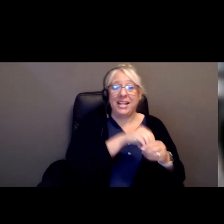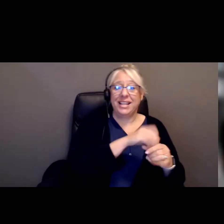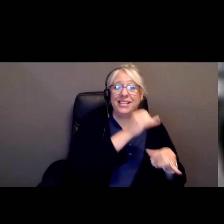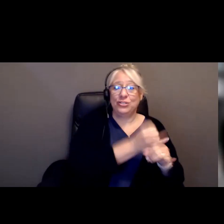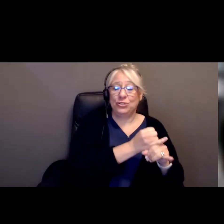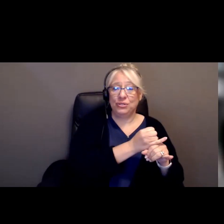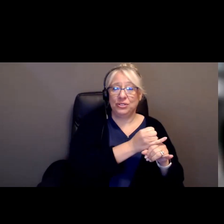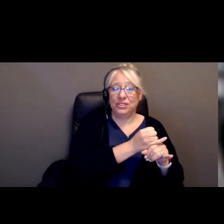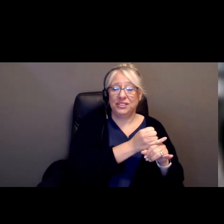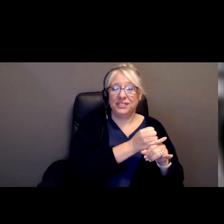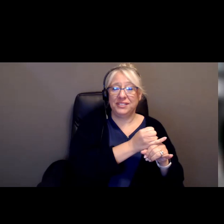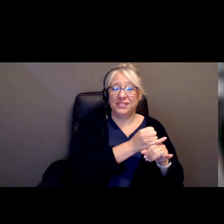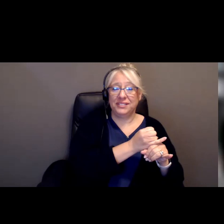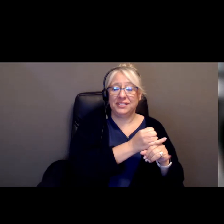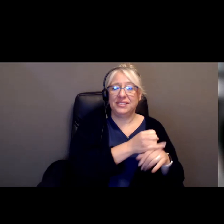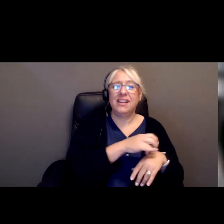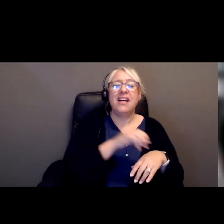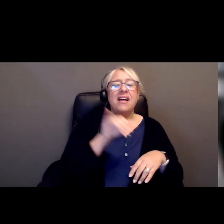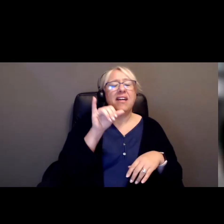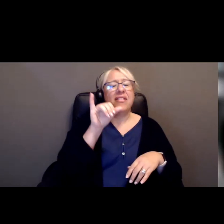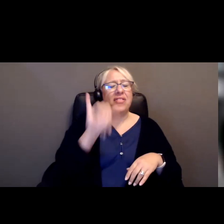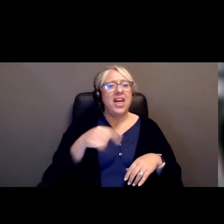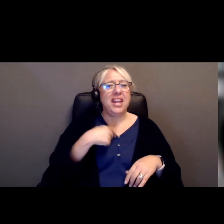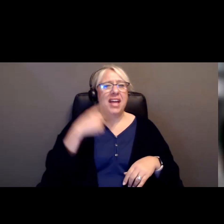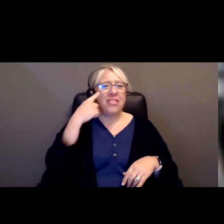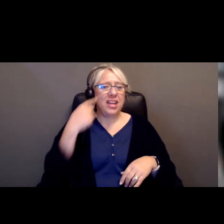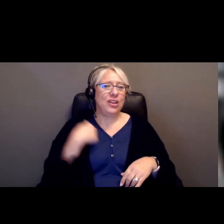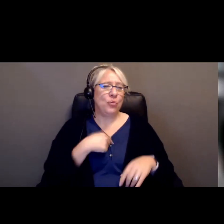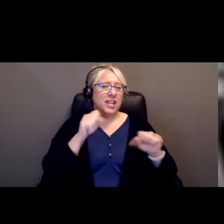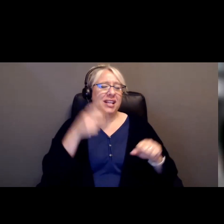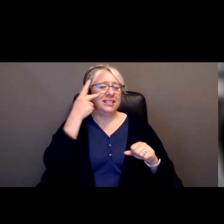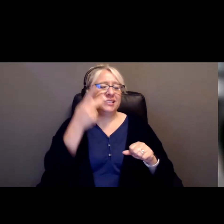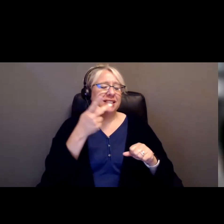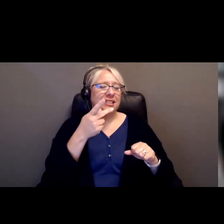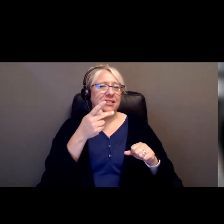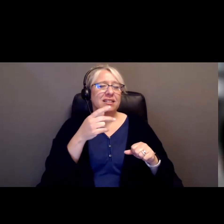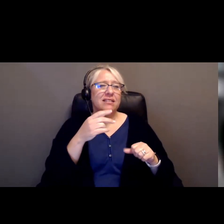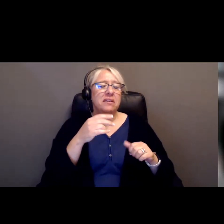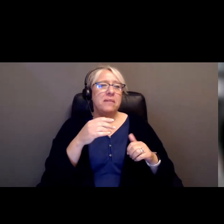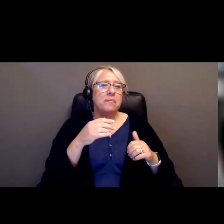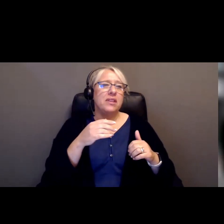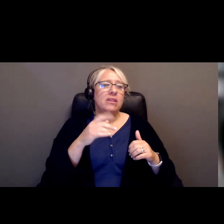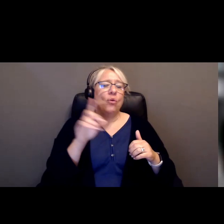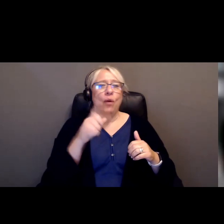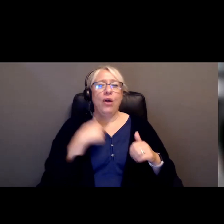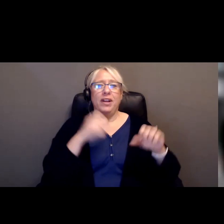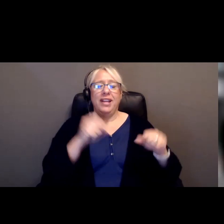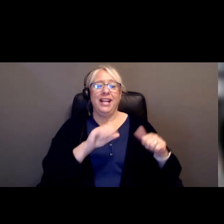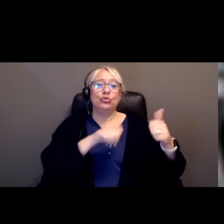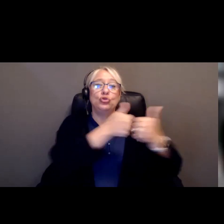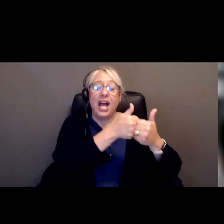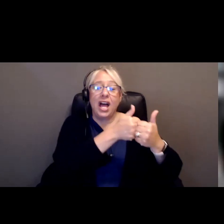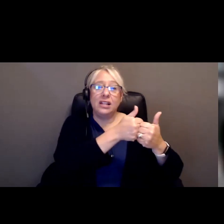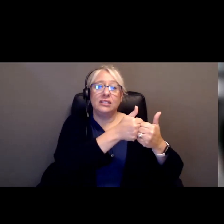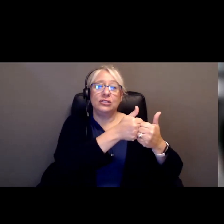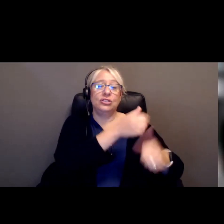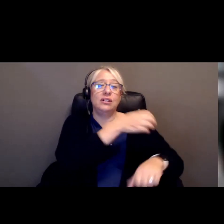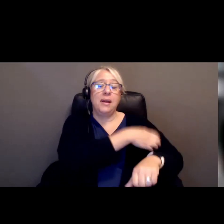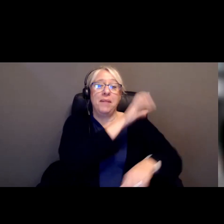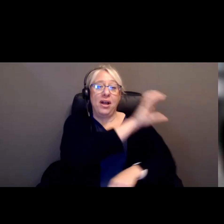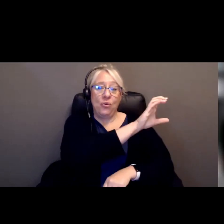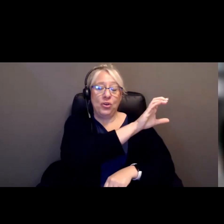where we can look at sort of challenging the power and thinking about allyship even as researchers